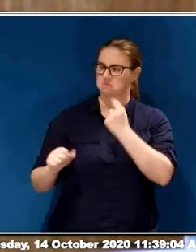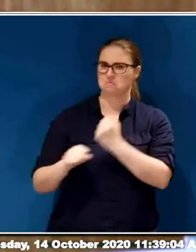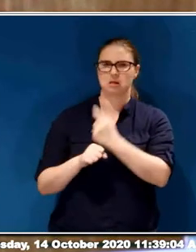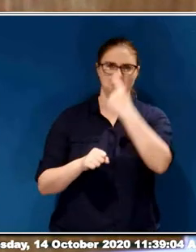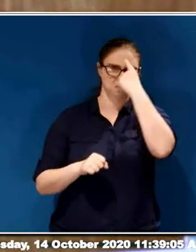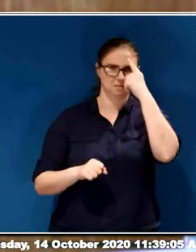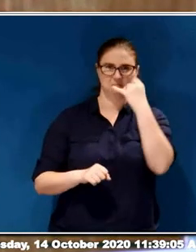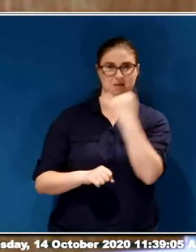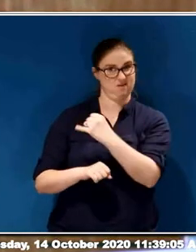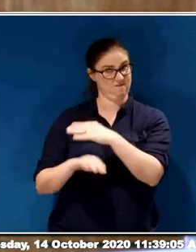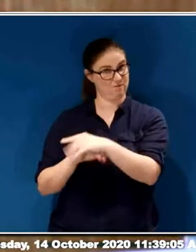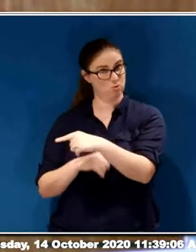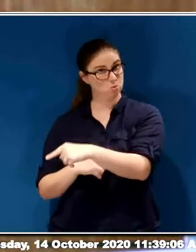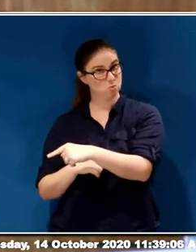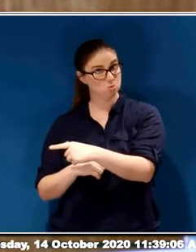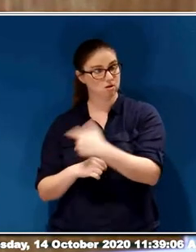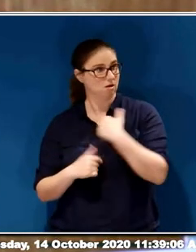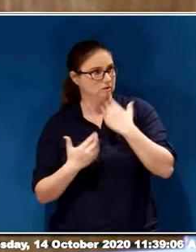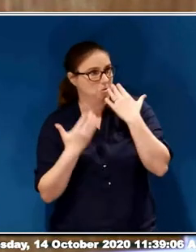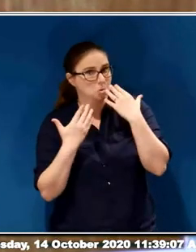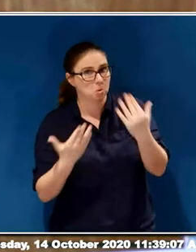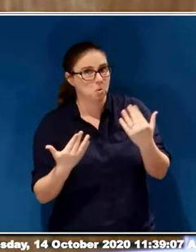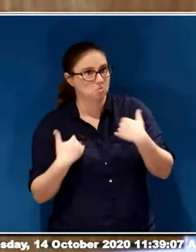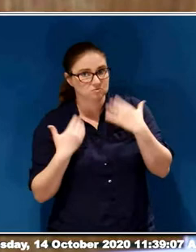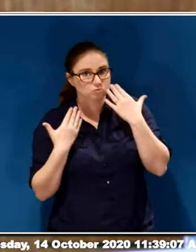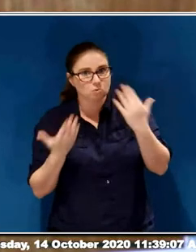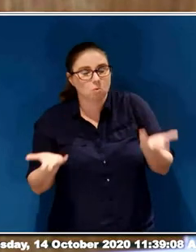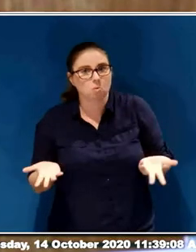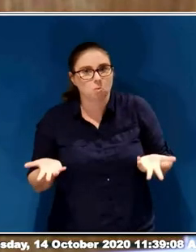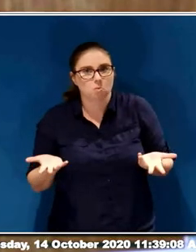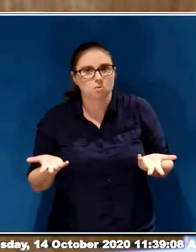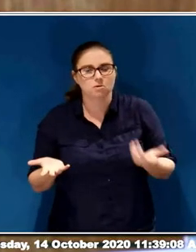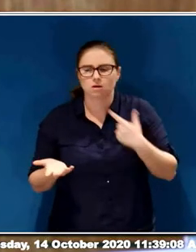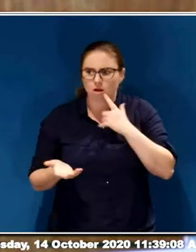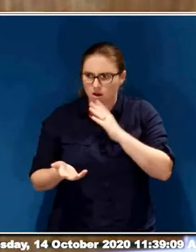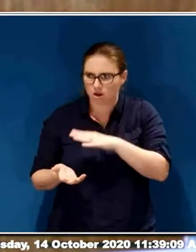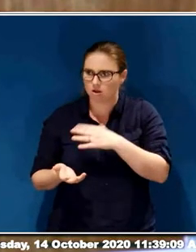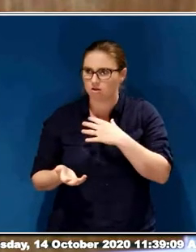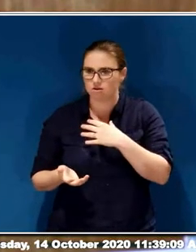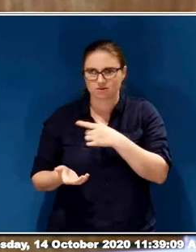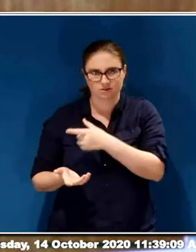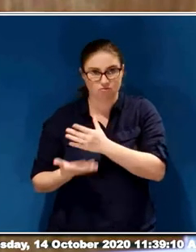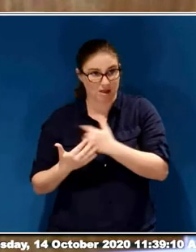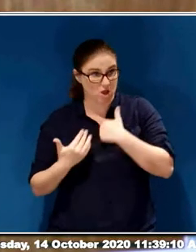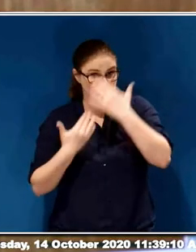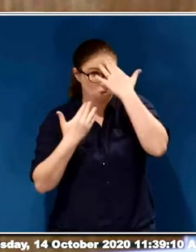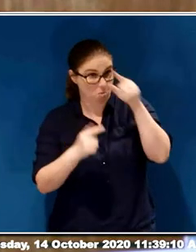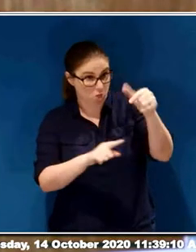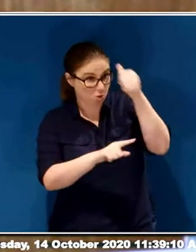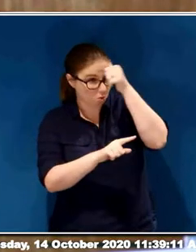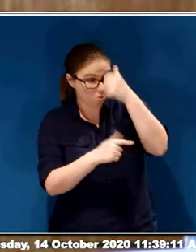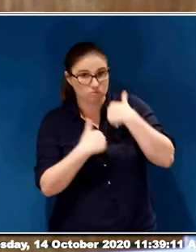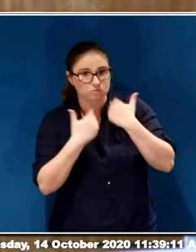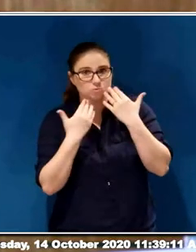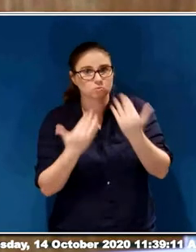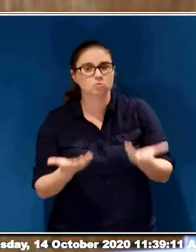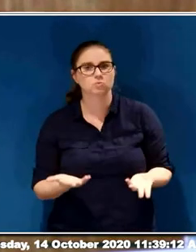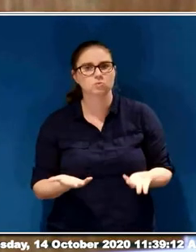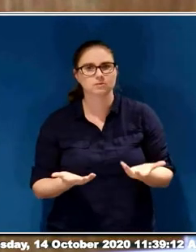That's the thing, I've got no clue. So one of your -- That's why it's given me anxiety. So one of the things that's worried you --